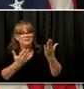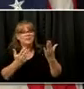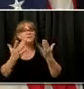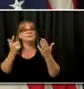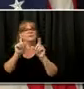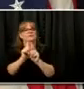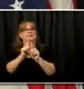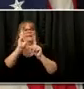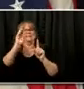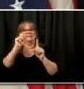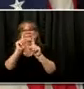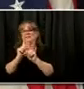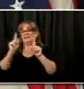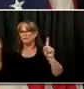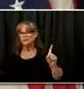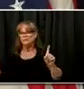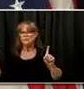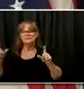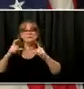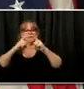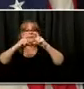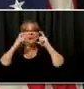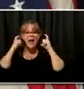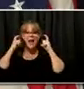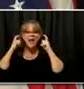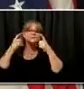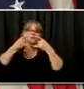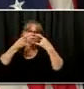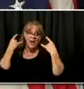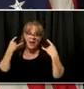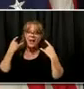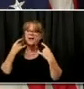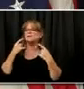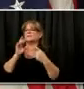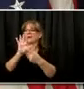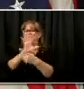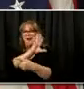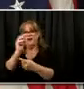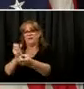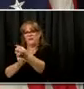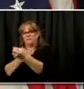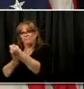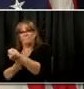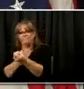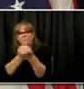our school districts in any way the governor provided k-95 masks to all of our teachers and